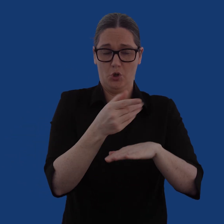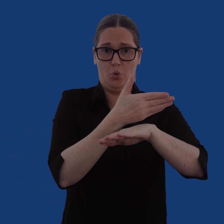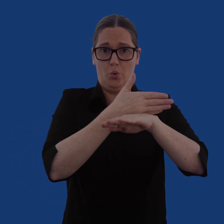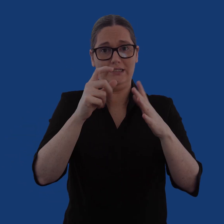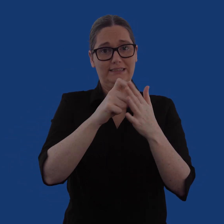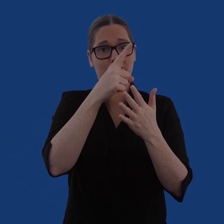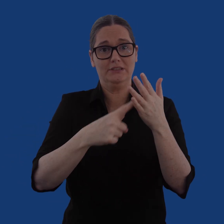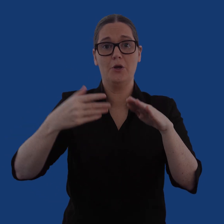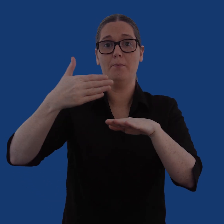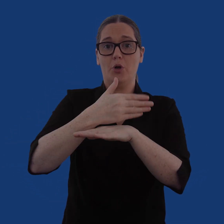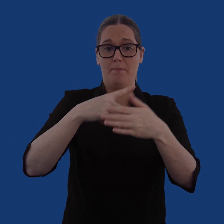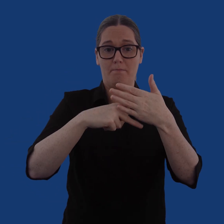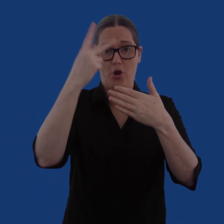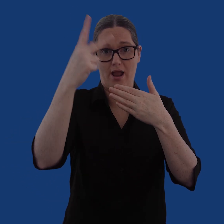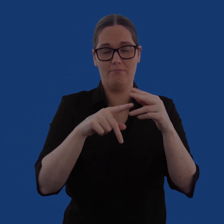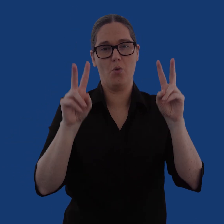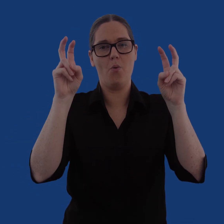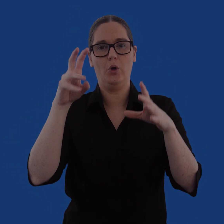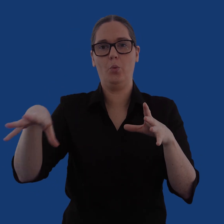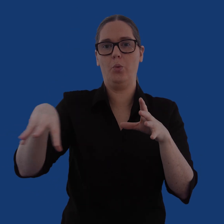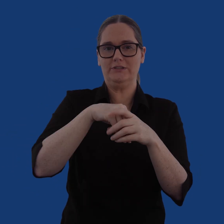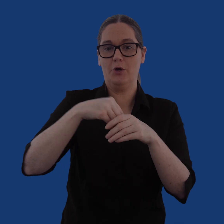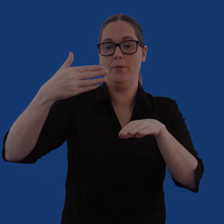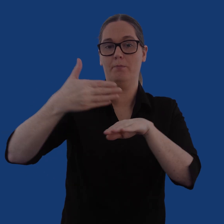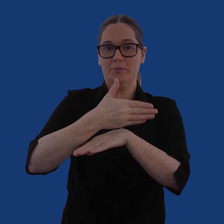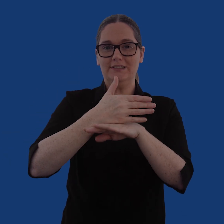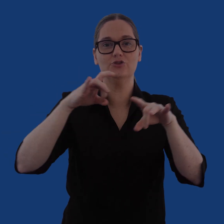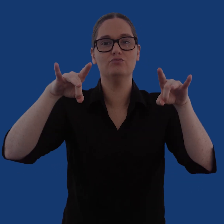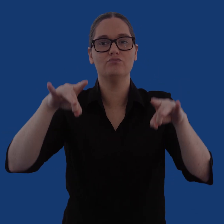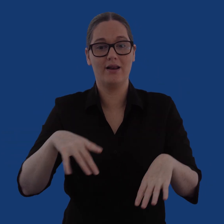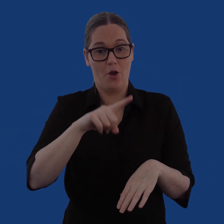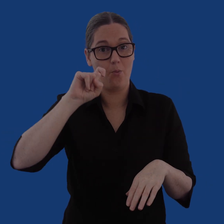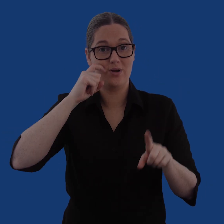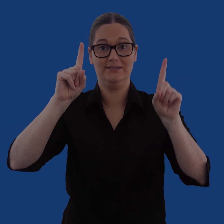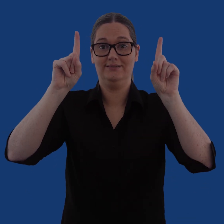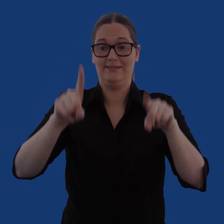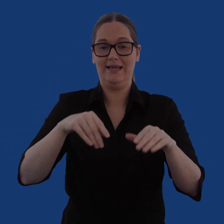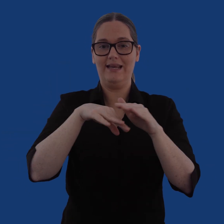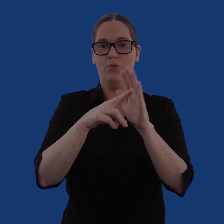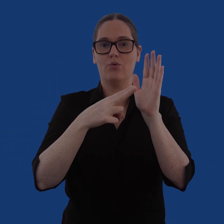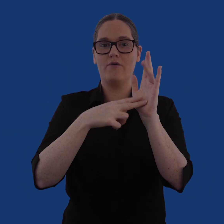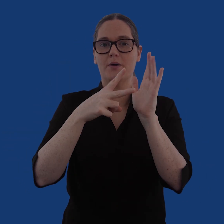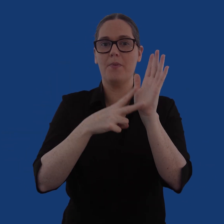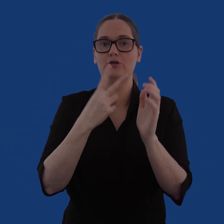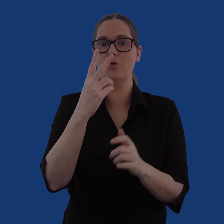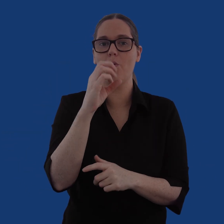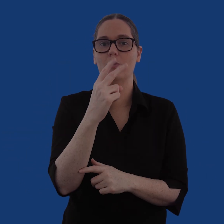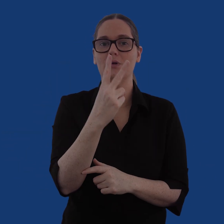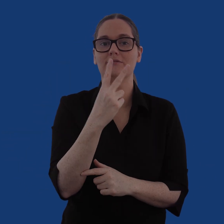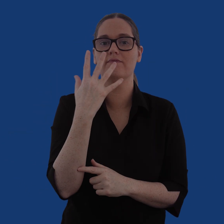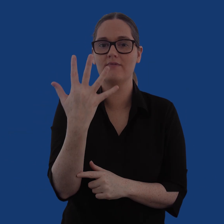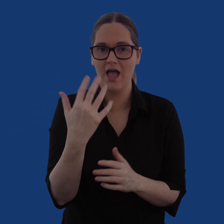A new disability employment program, ‘Inclusive Employment Australia’, starts in November 2025.